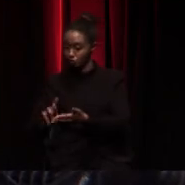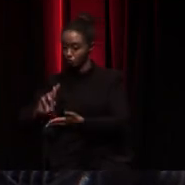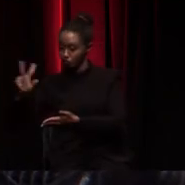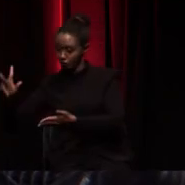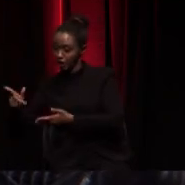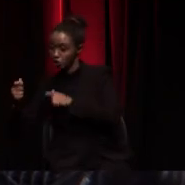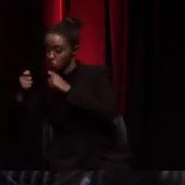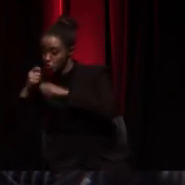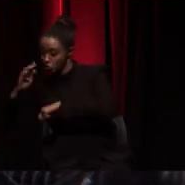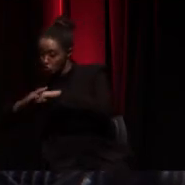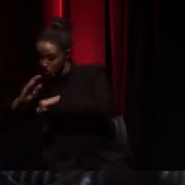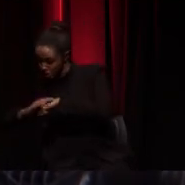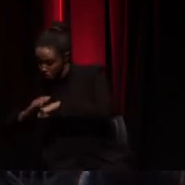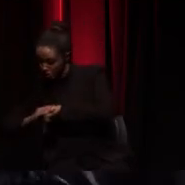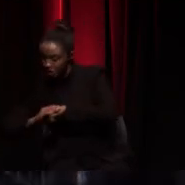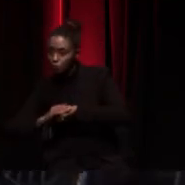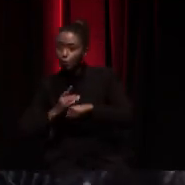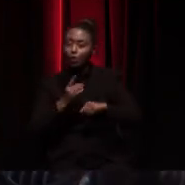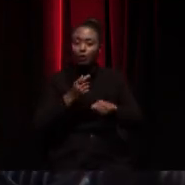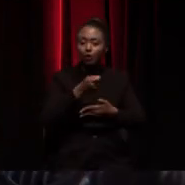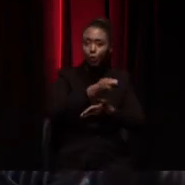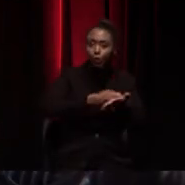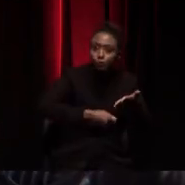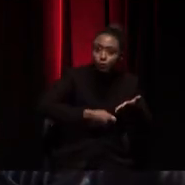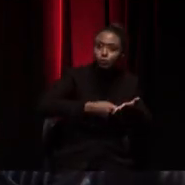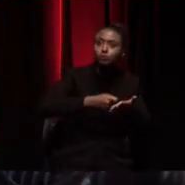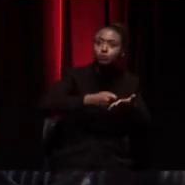are already in use, or is it possible to go even further?